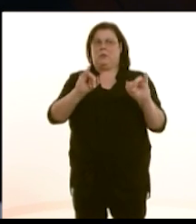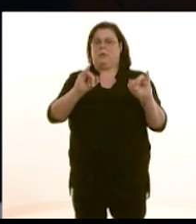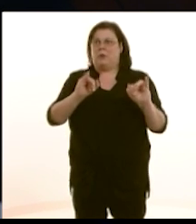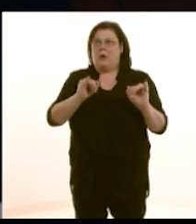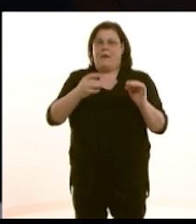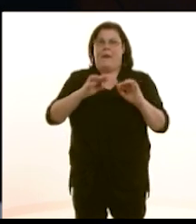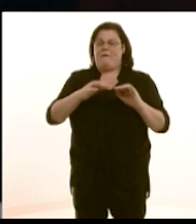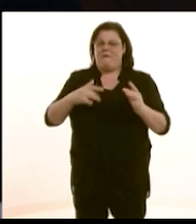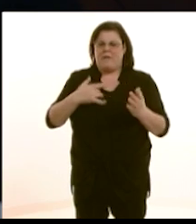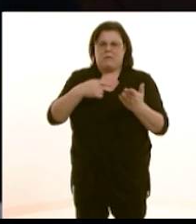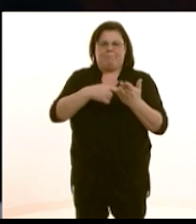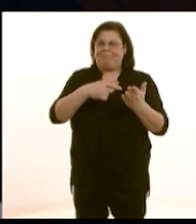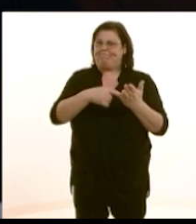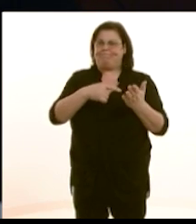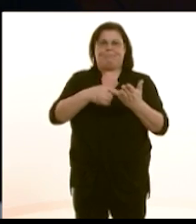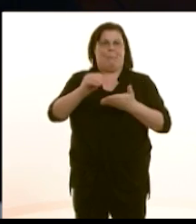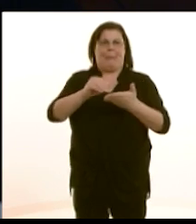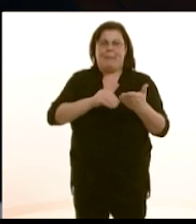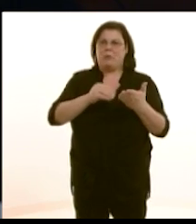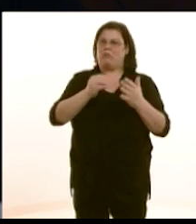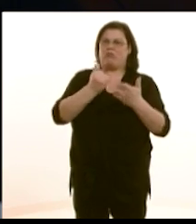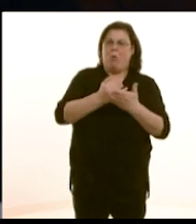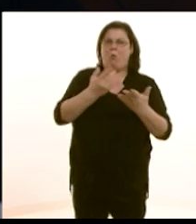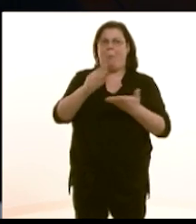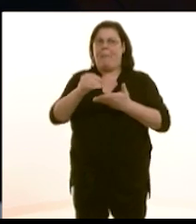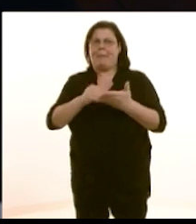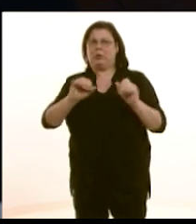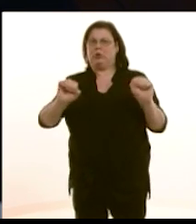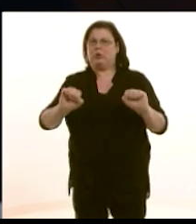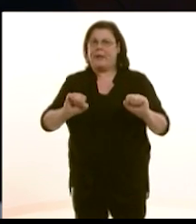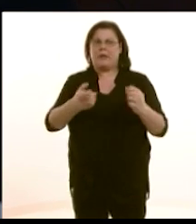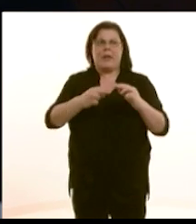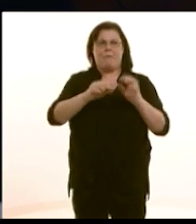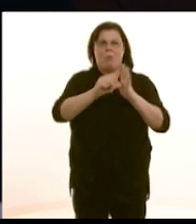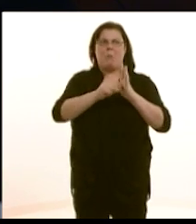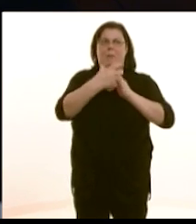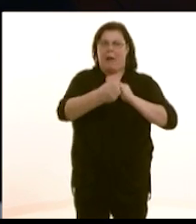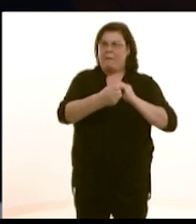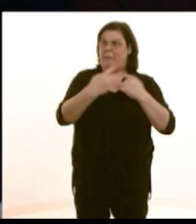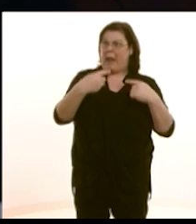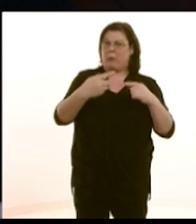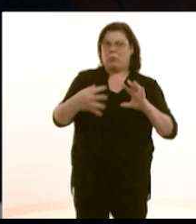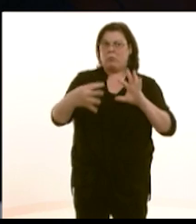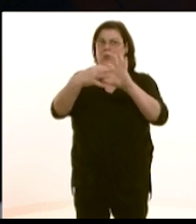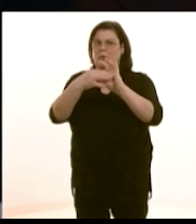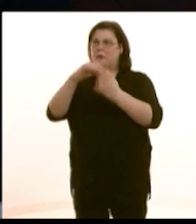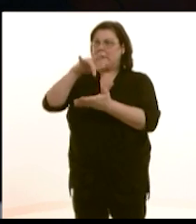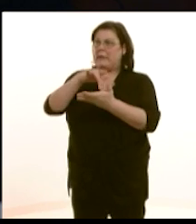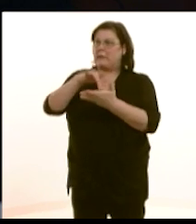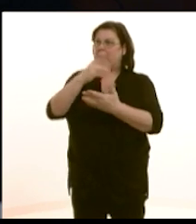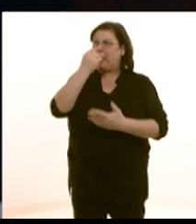some irregularity, or where theyíve got specific issues to raise, because of the potential